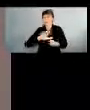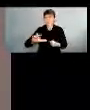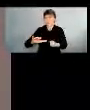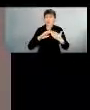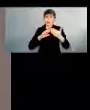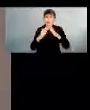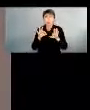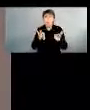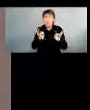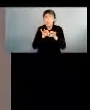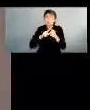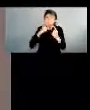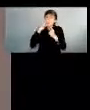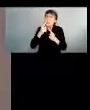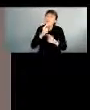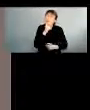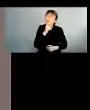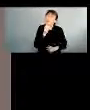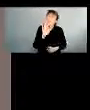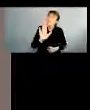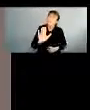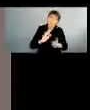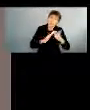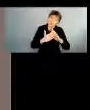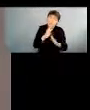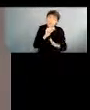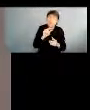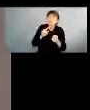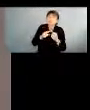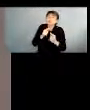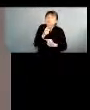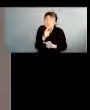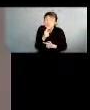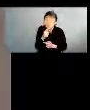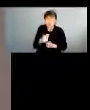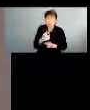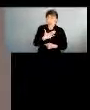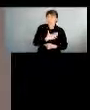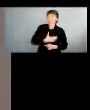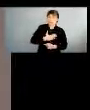are, or who you would like them to be, how you might either connect with them or consider